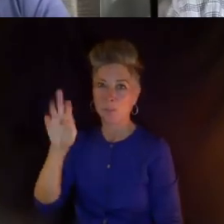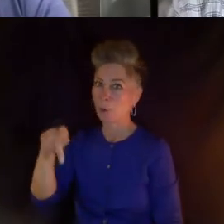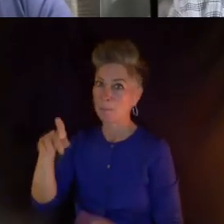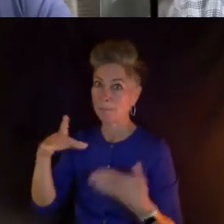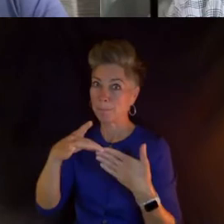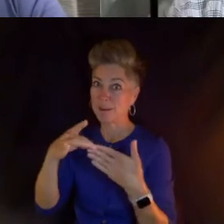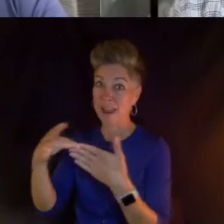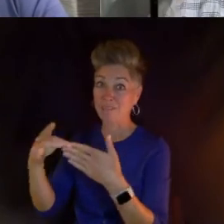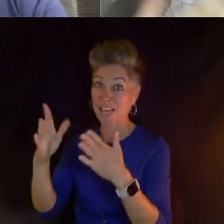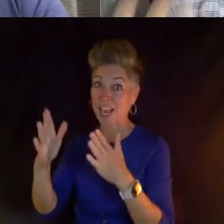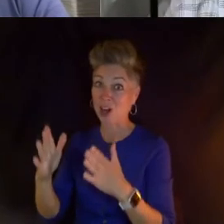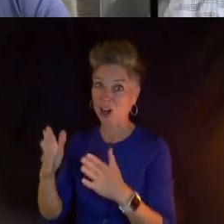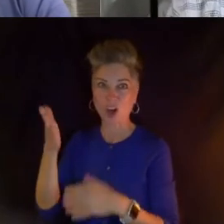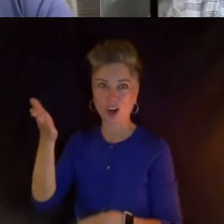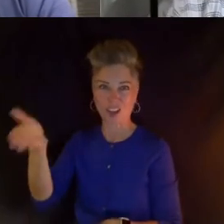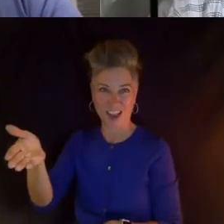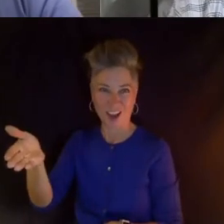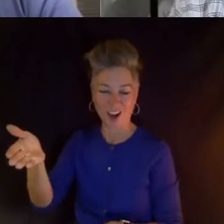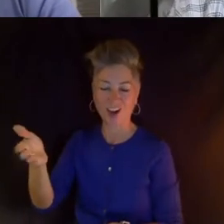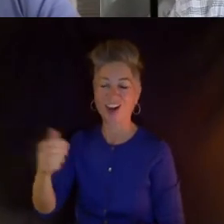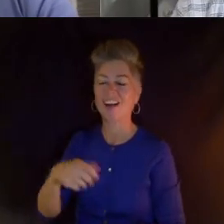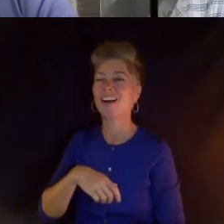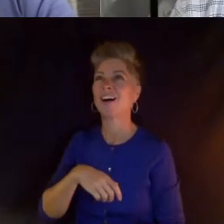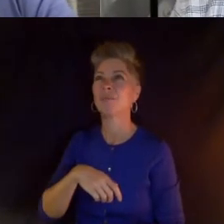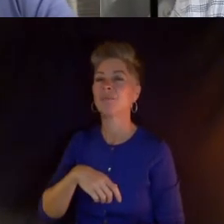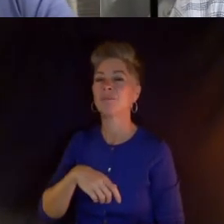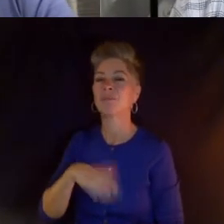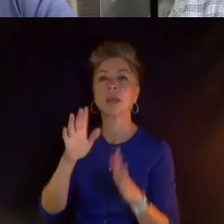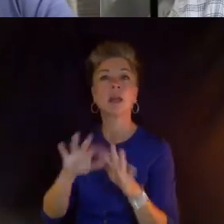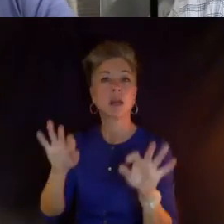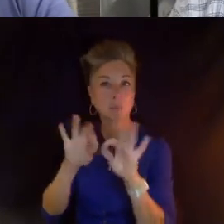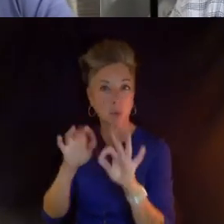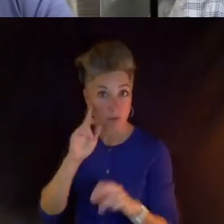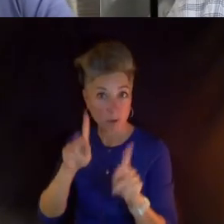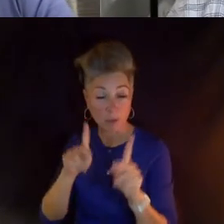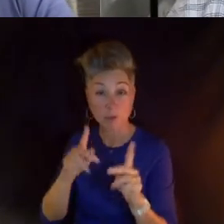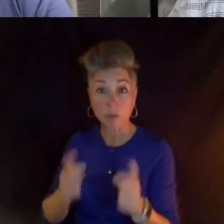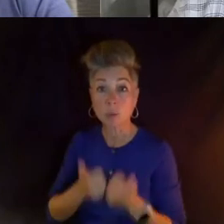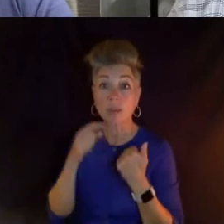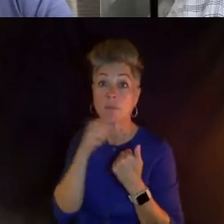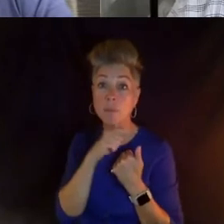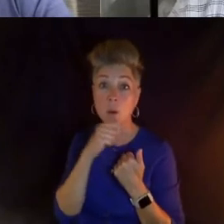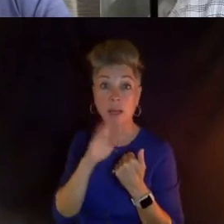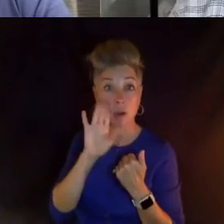So, I think it's really important for folks that are in the Milwaukee area to know that people at the Inclusion Health Clinic